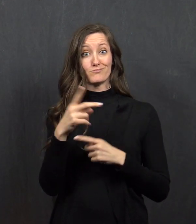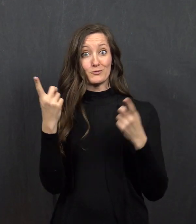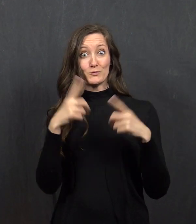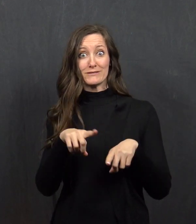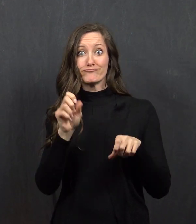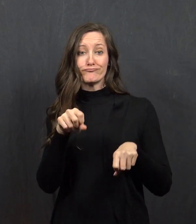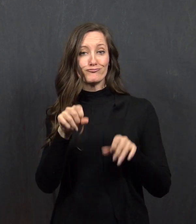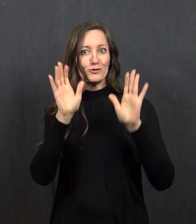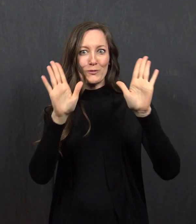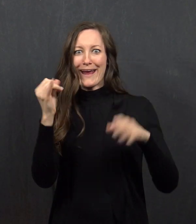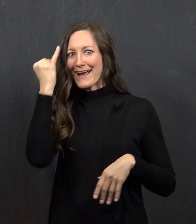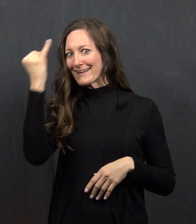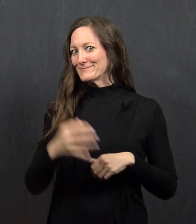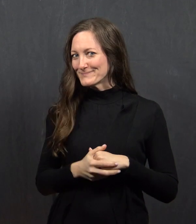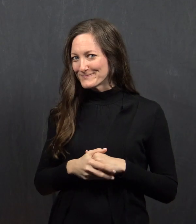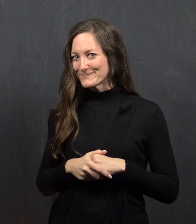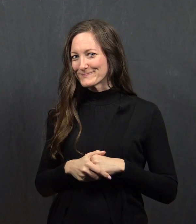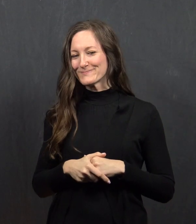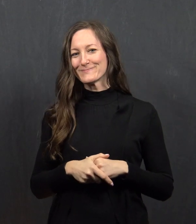MNCDHH agreed that this was a great idea.